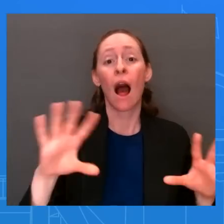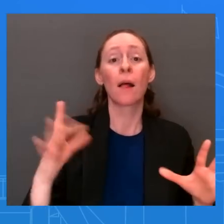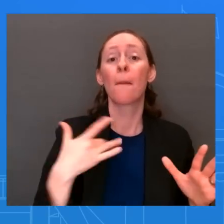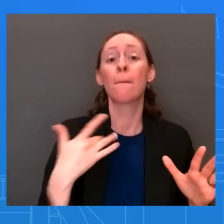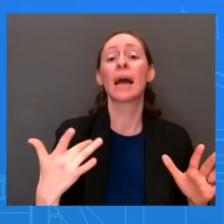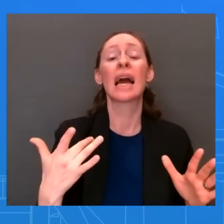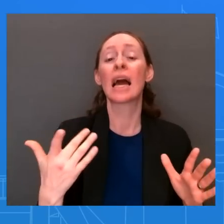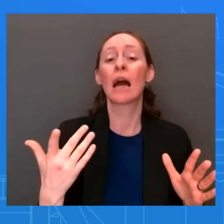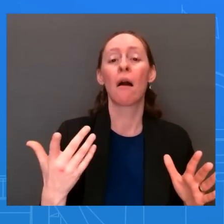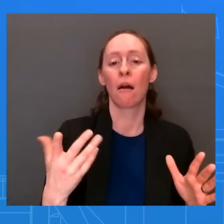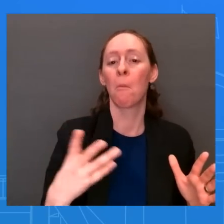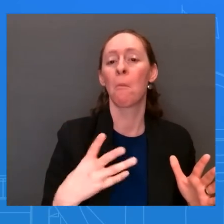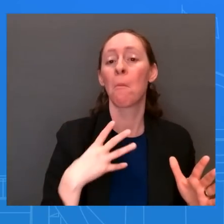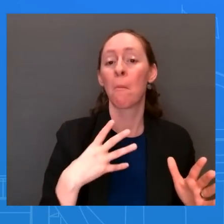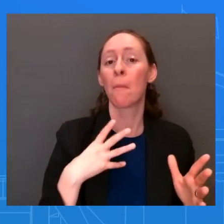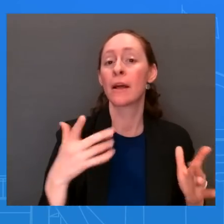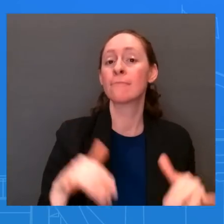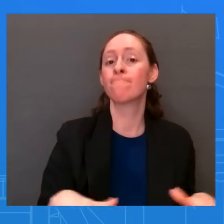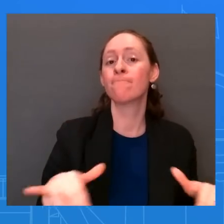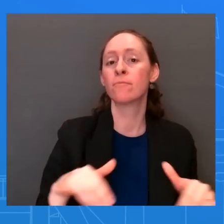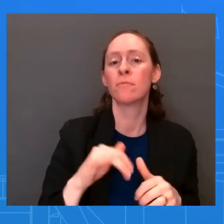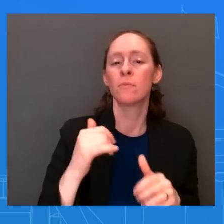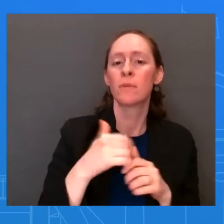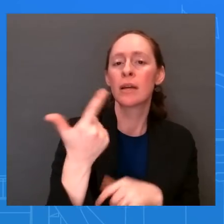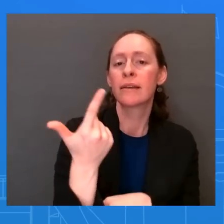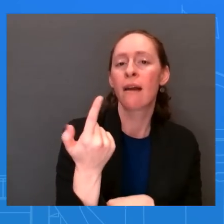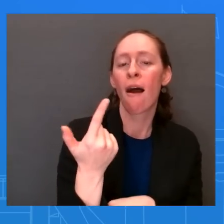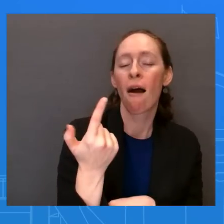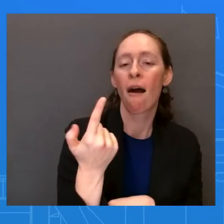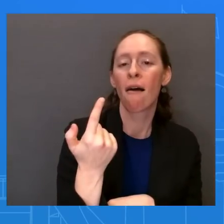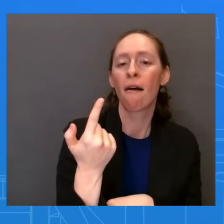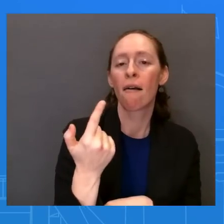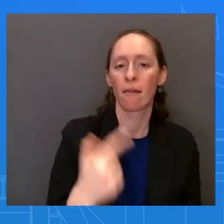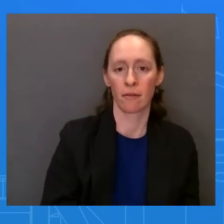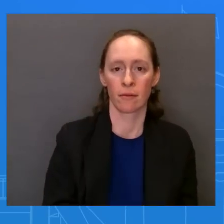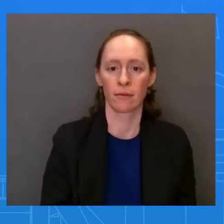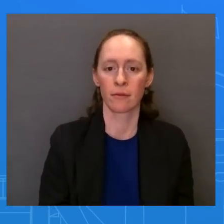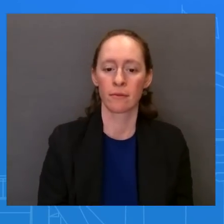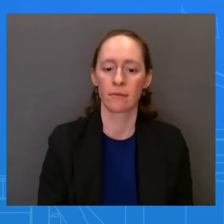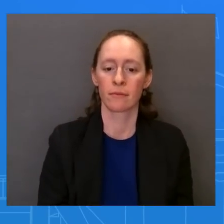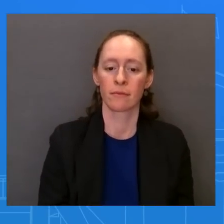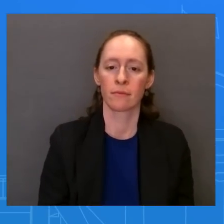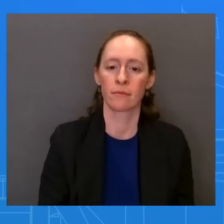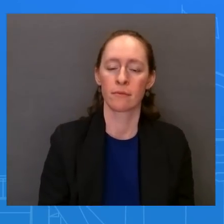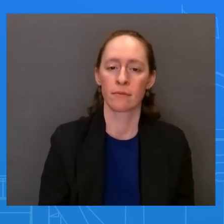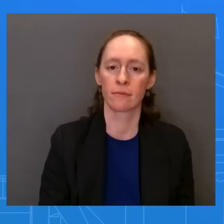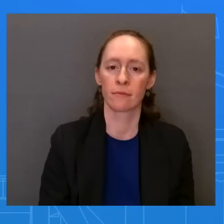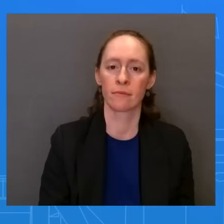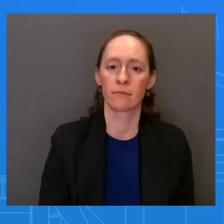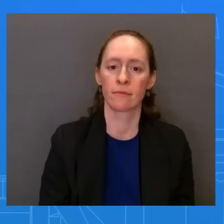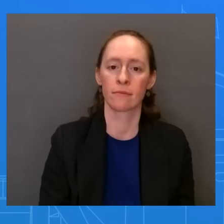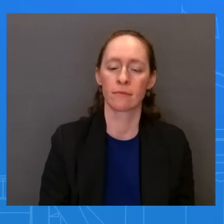but also has urged more to be done against our -- it's horrifying and shocking.